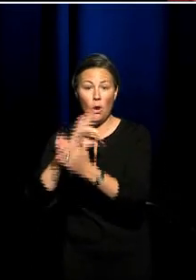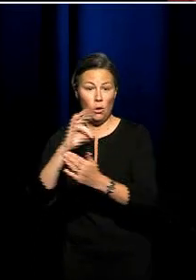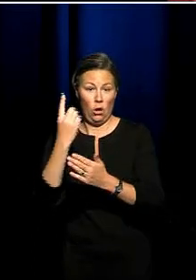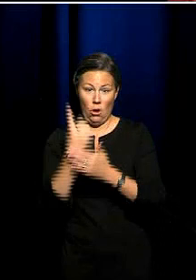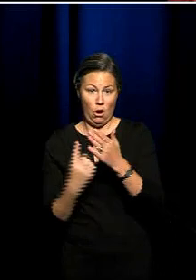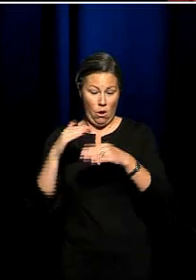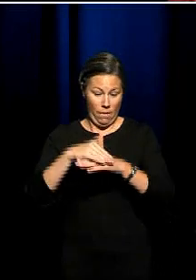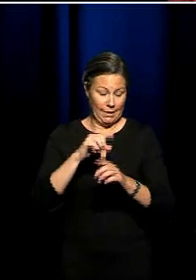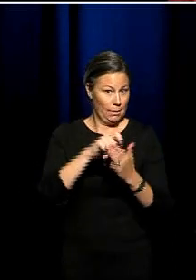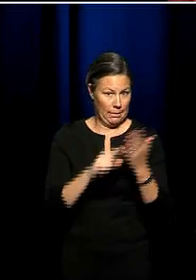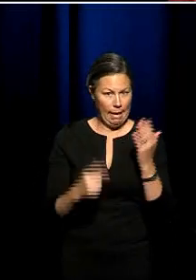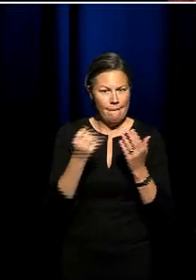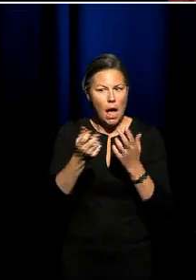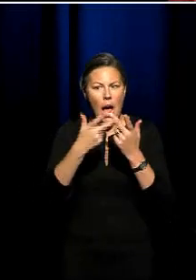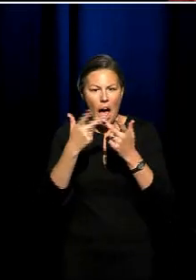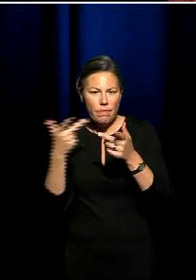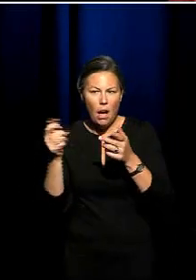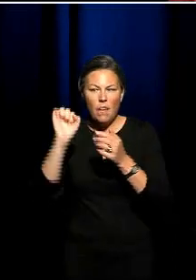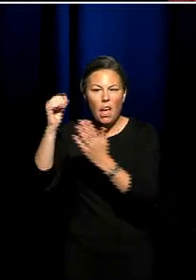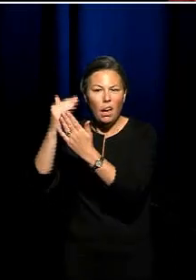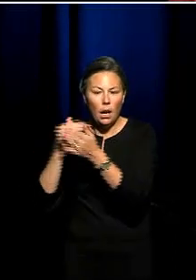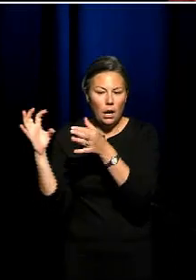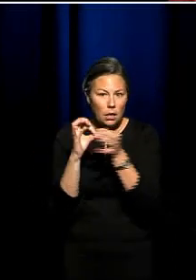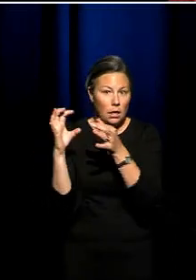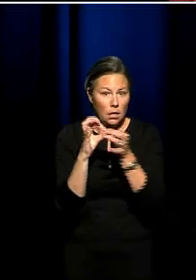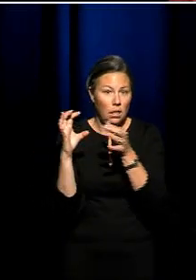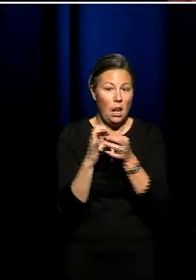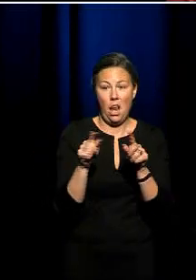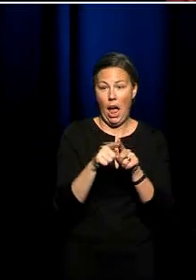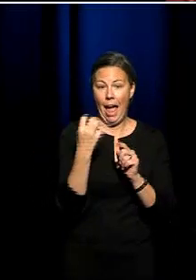Article 23 provides that children who have any kind of disability should